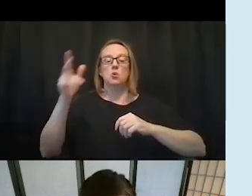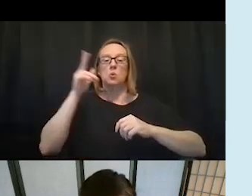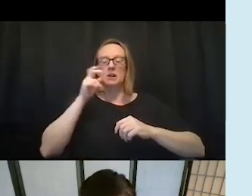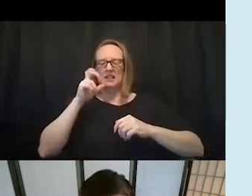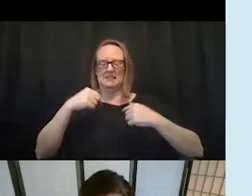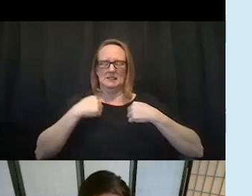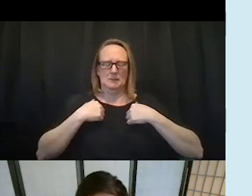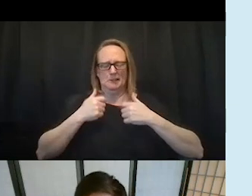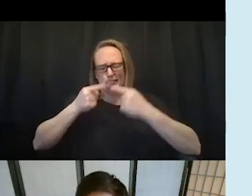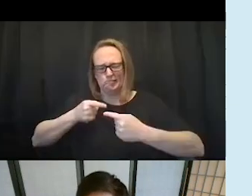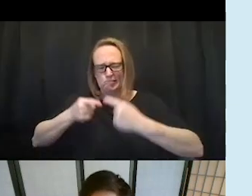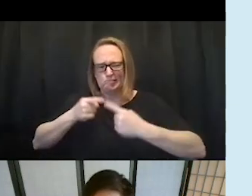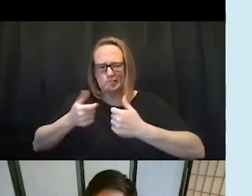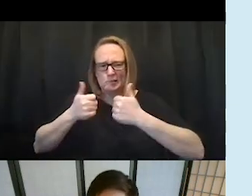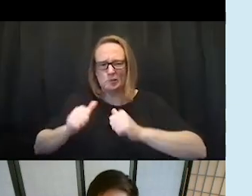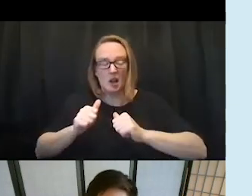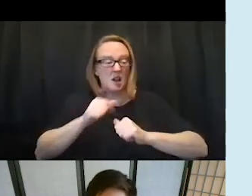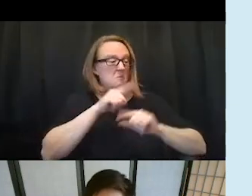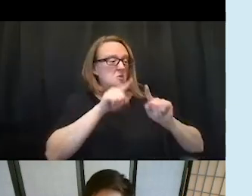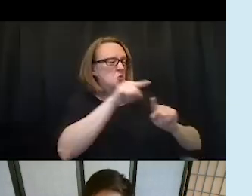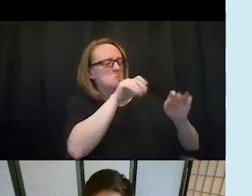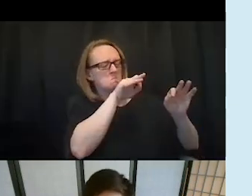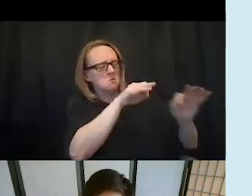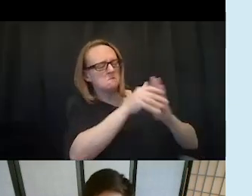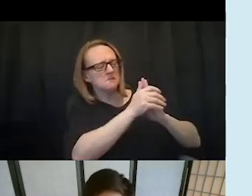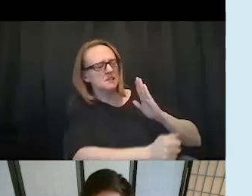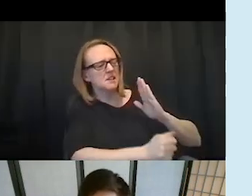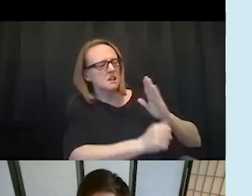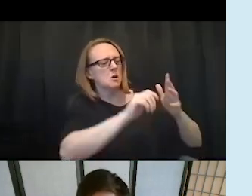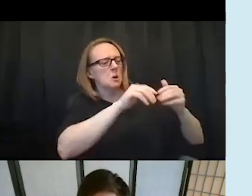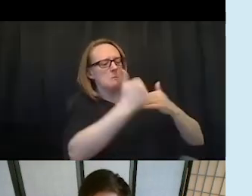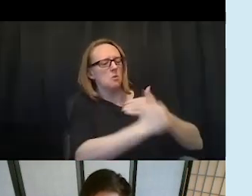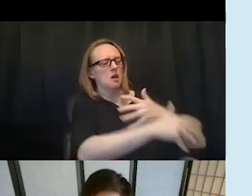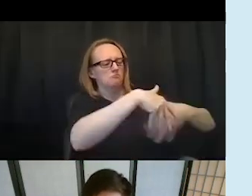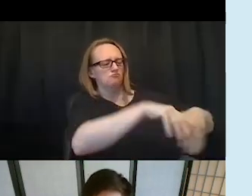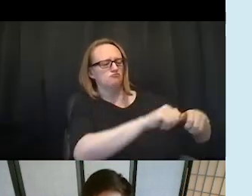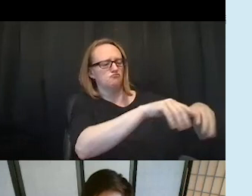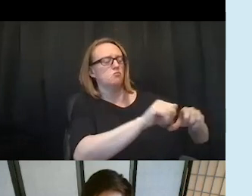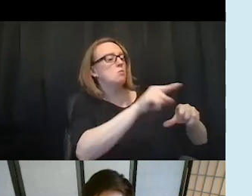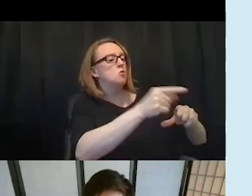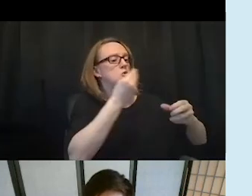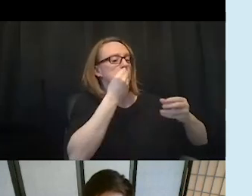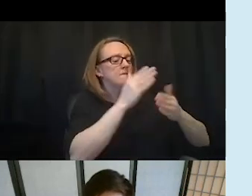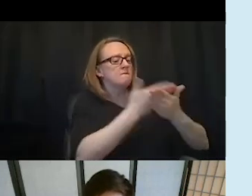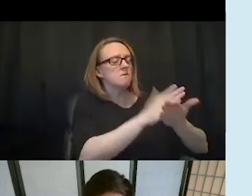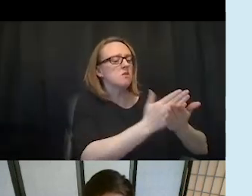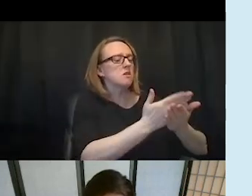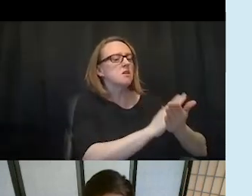bread. You feed us so well because it matters because nourish body's birth sounder poems.